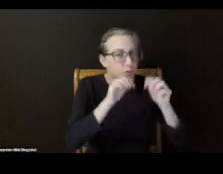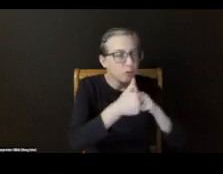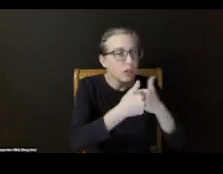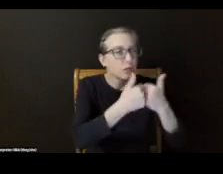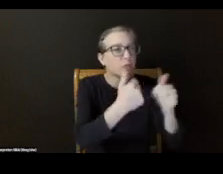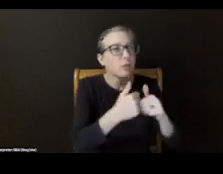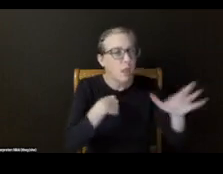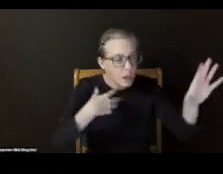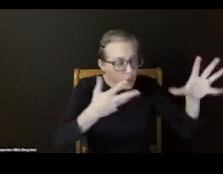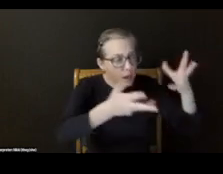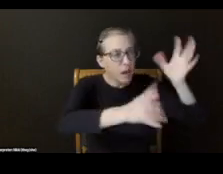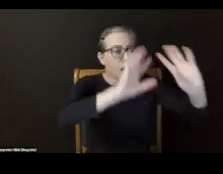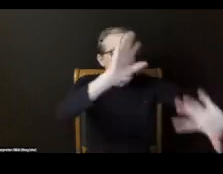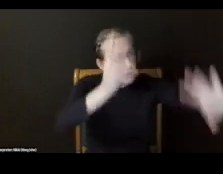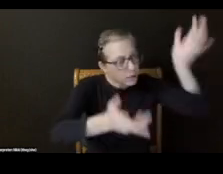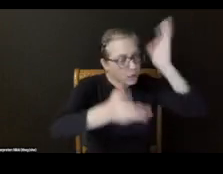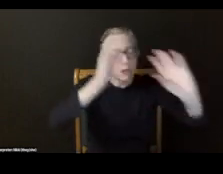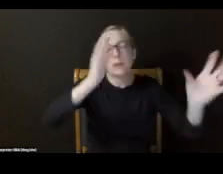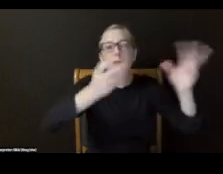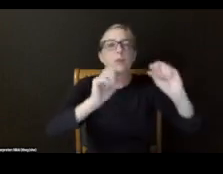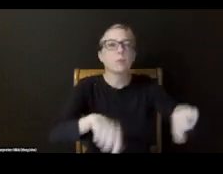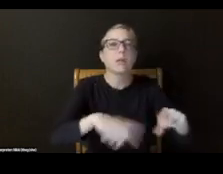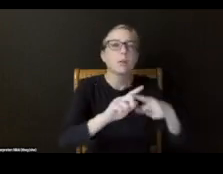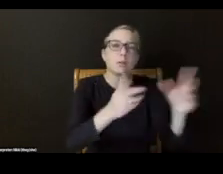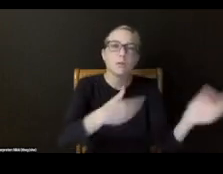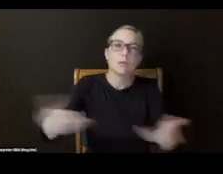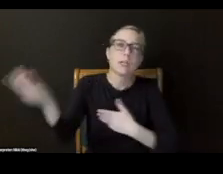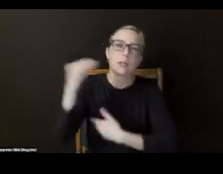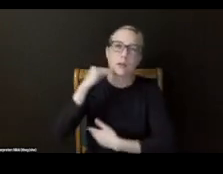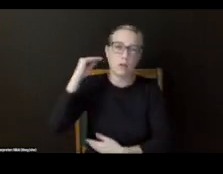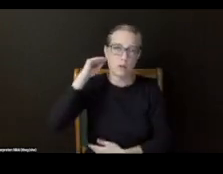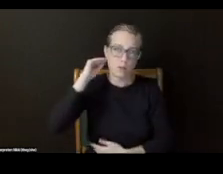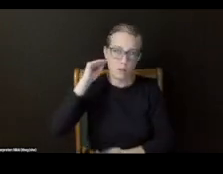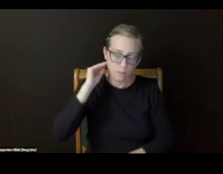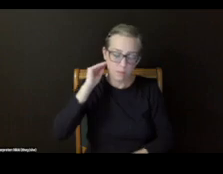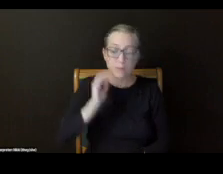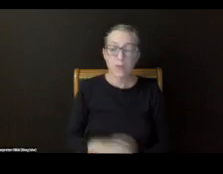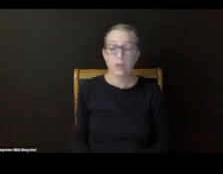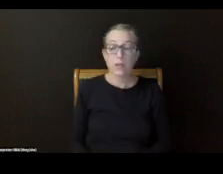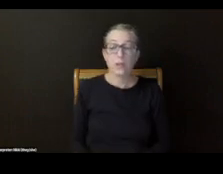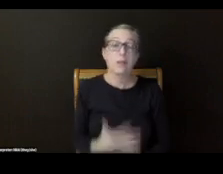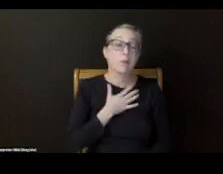My experience with a medical professionals and